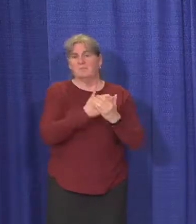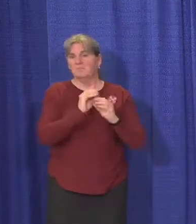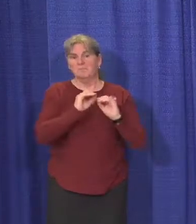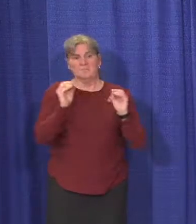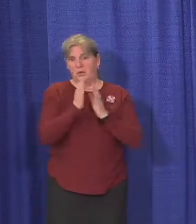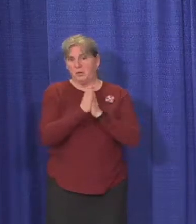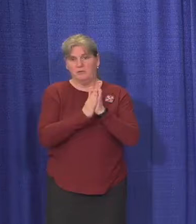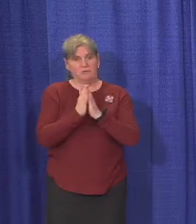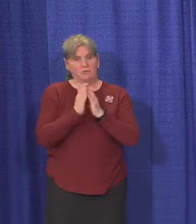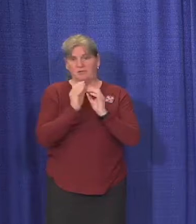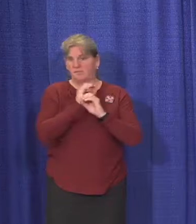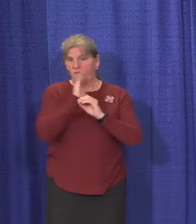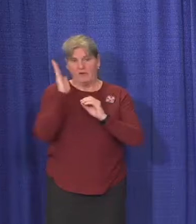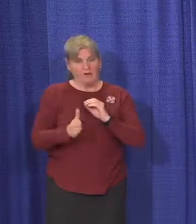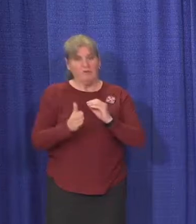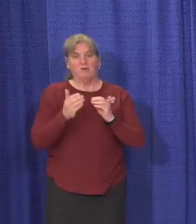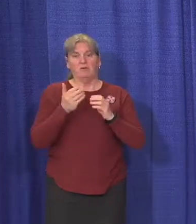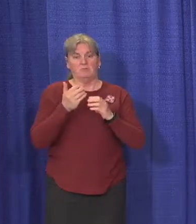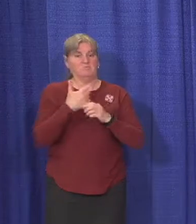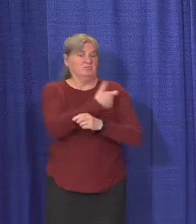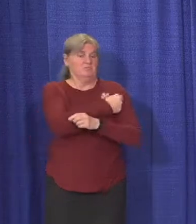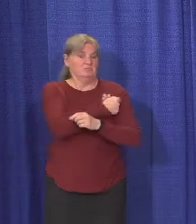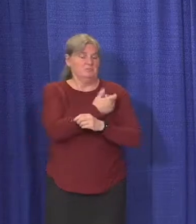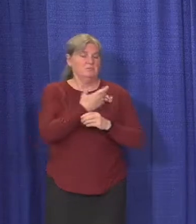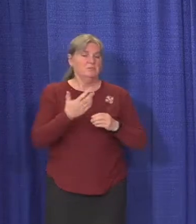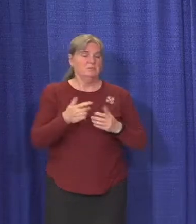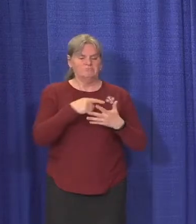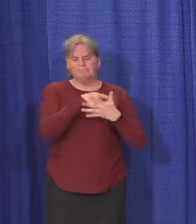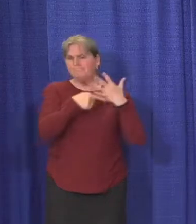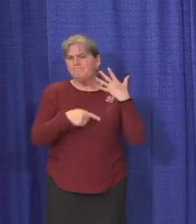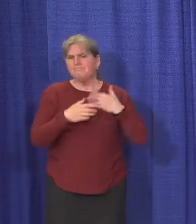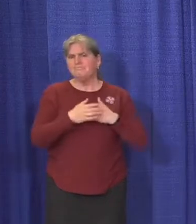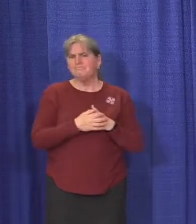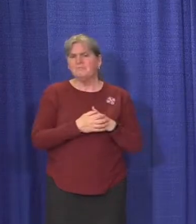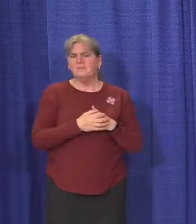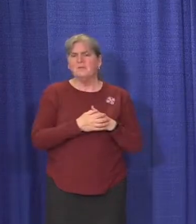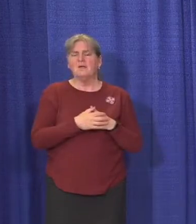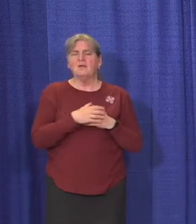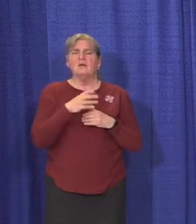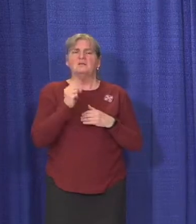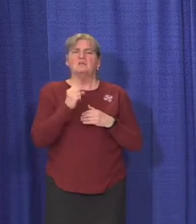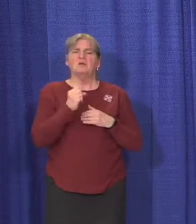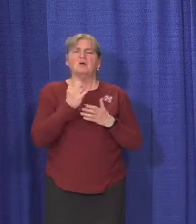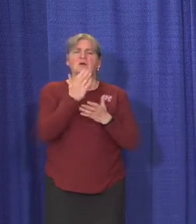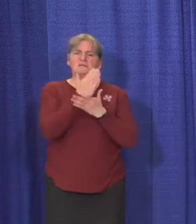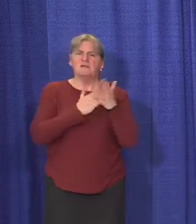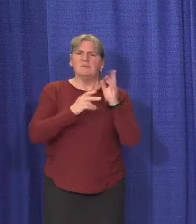forth and is working with the ones who are in what you might